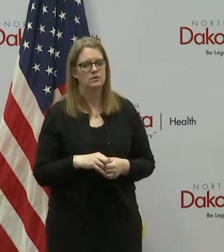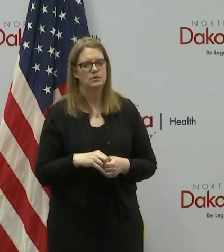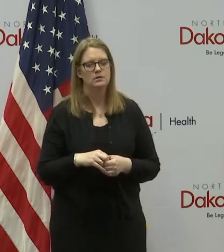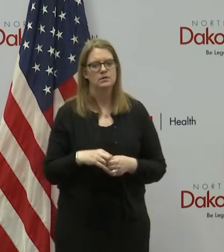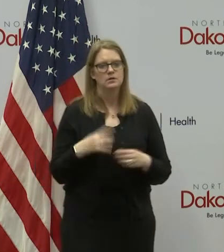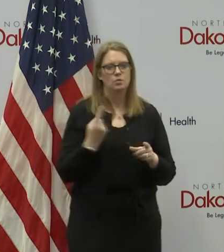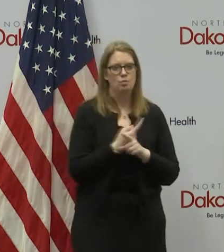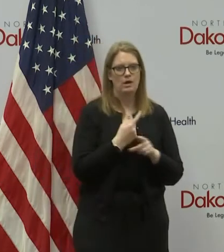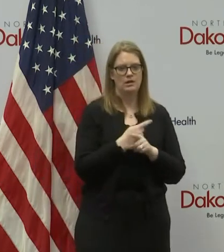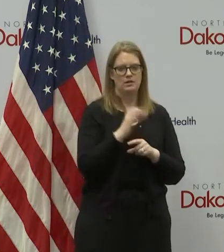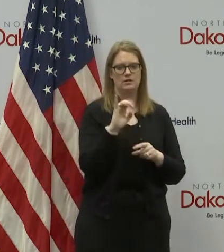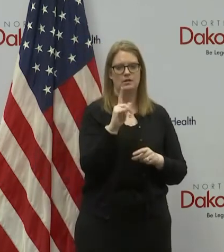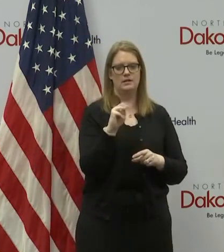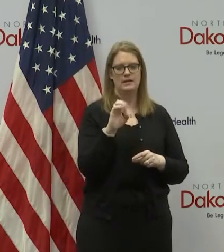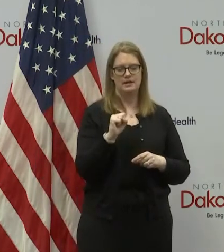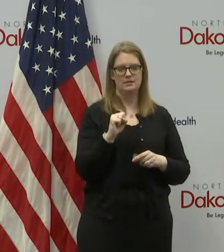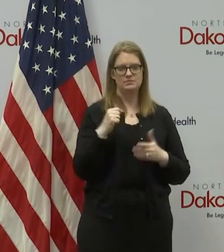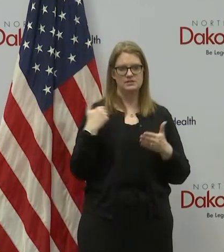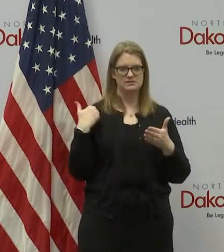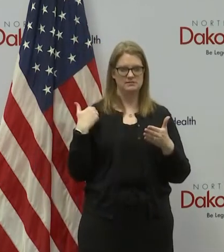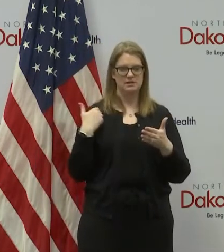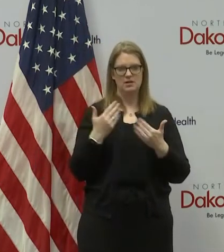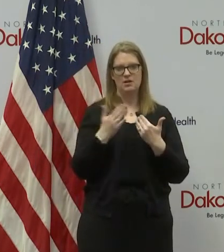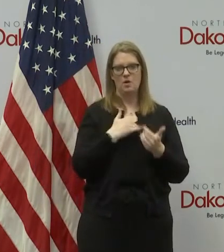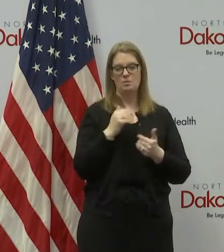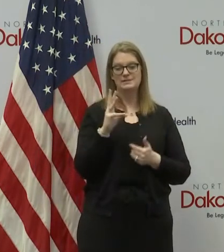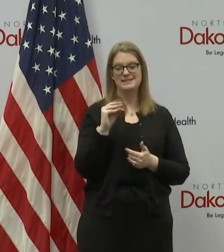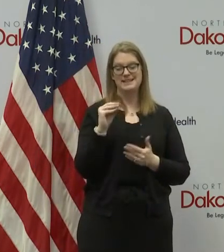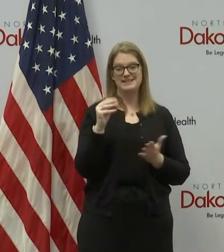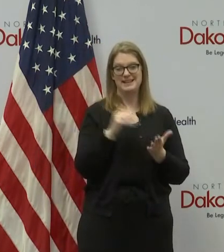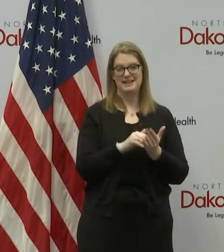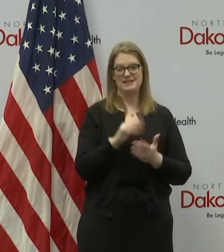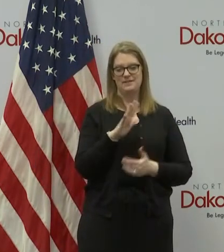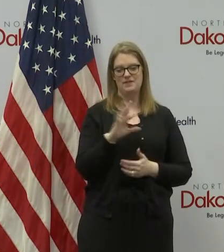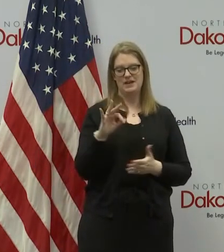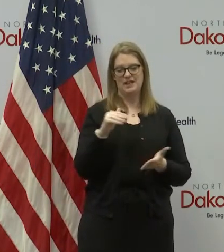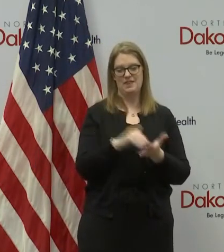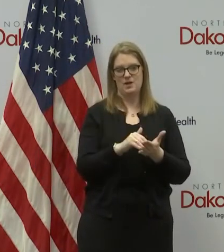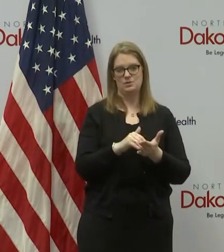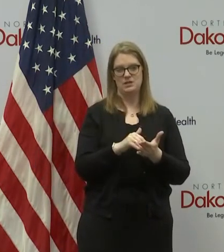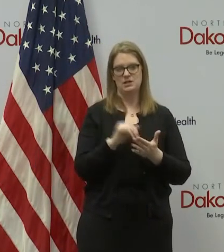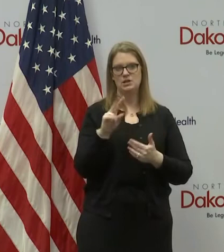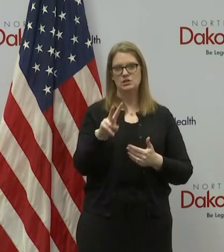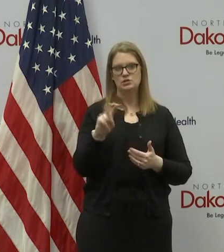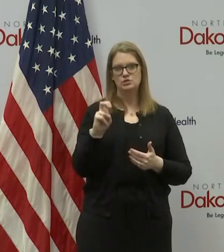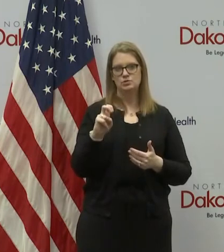UNEMPLOYMENT CLAIMS, 169. PANDEMIC EMERGENCY UNEMPLOYMENT COMPENSATION CLAIM 232. REGULAR CLAIMS CLOSING IN ON